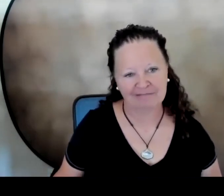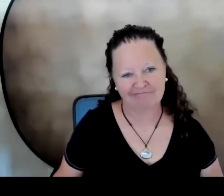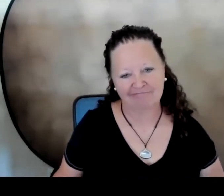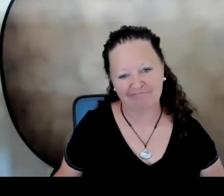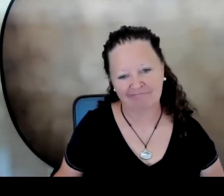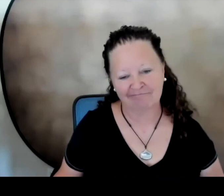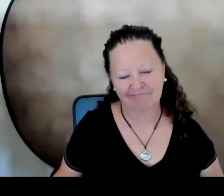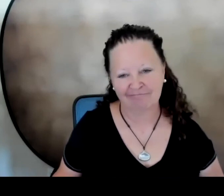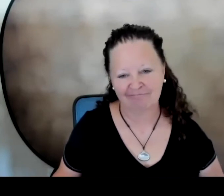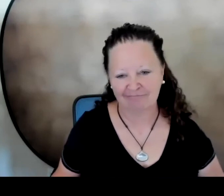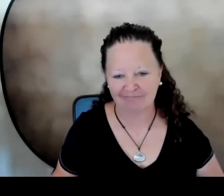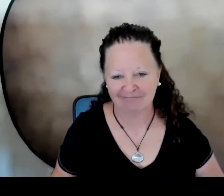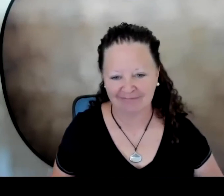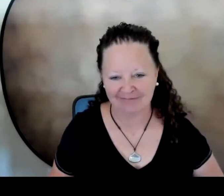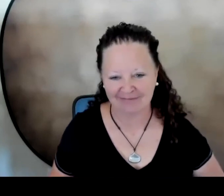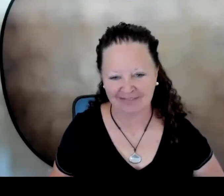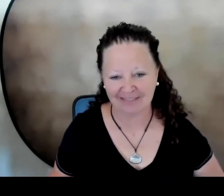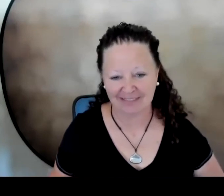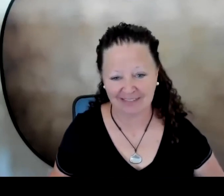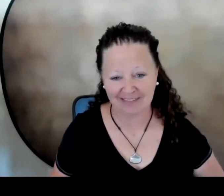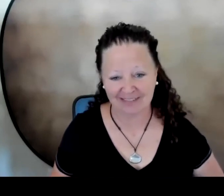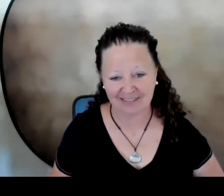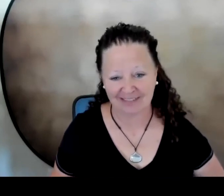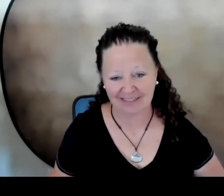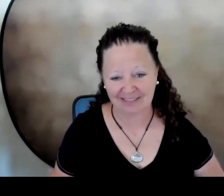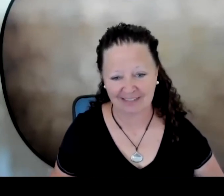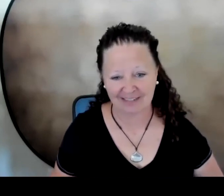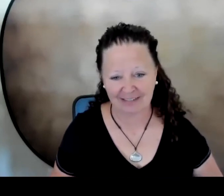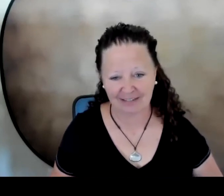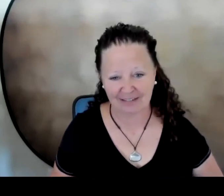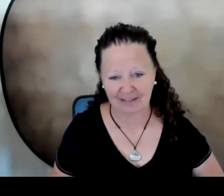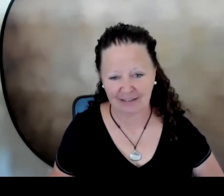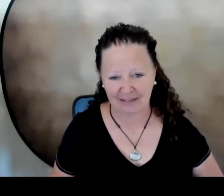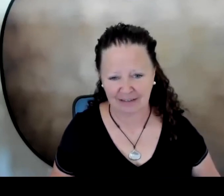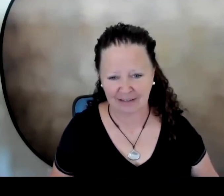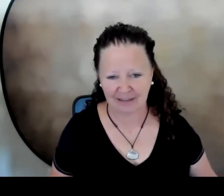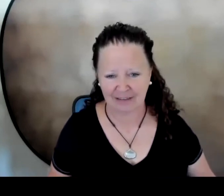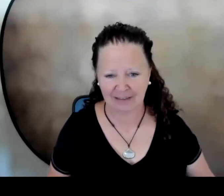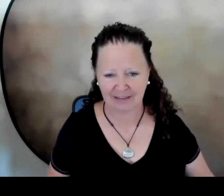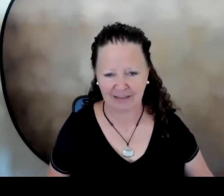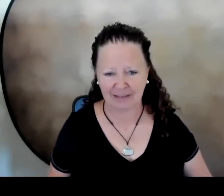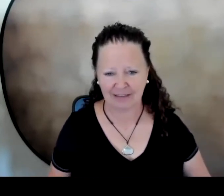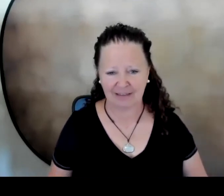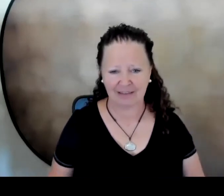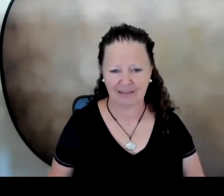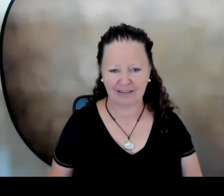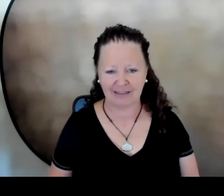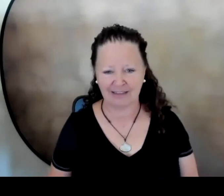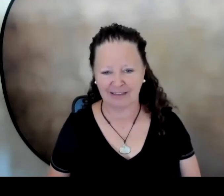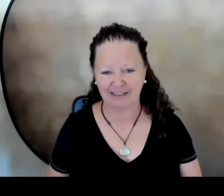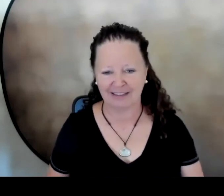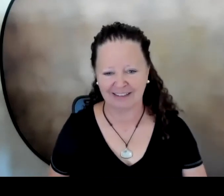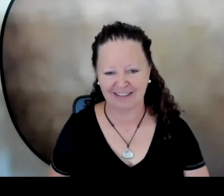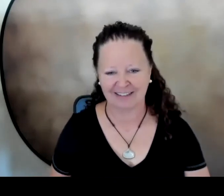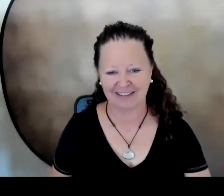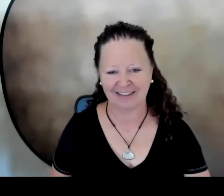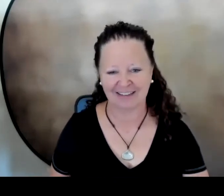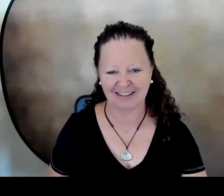Yeah, for sure. It was kind of hard for me to find in Minnesota just because they didn't have